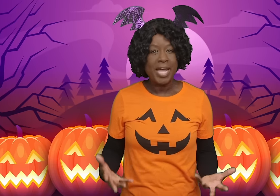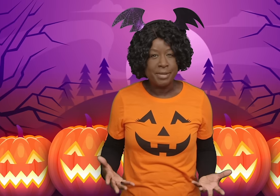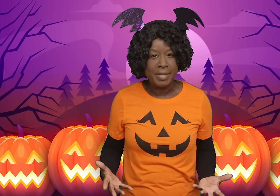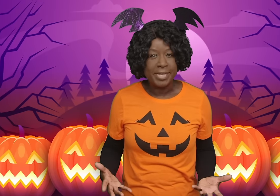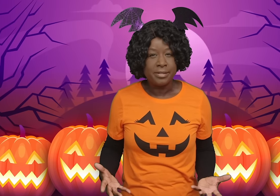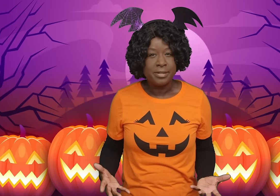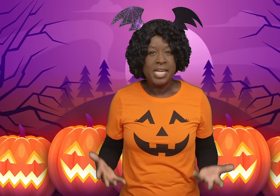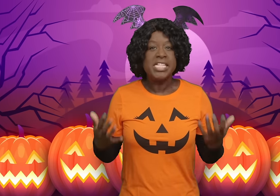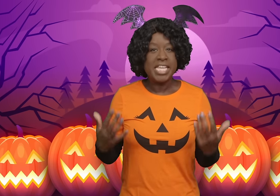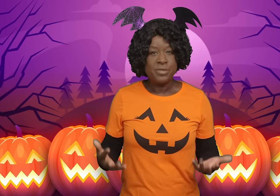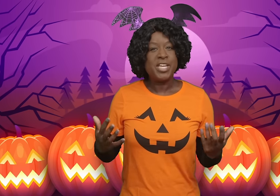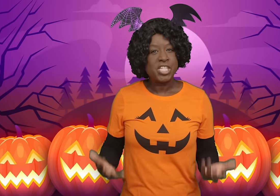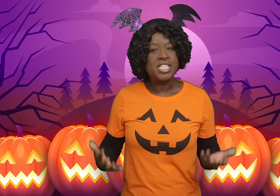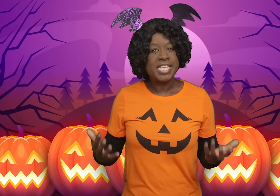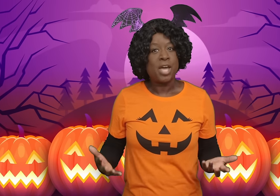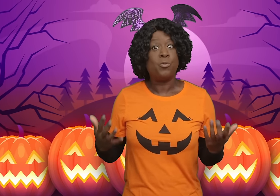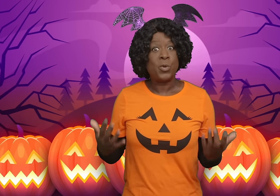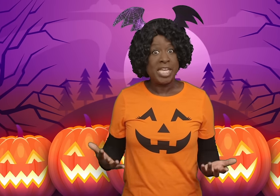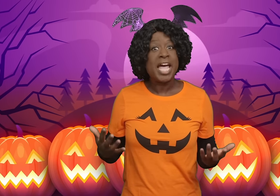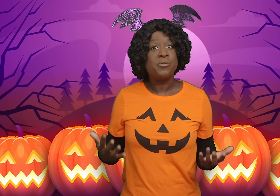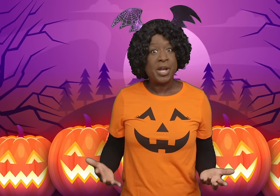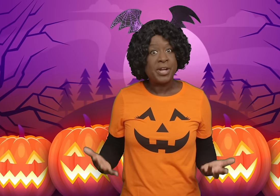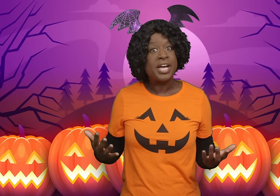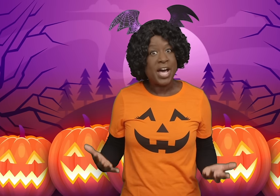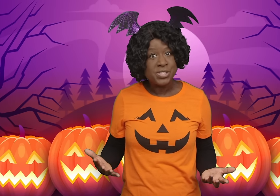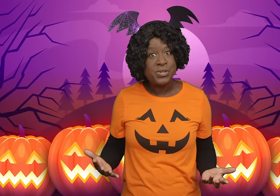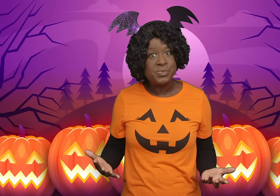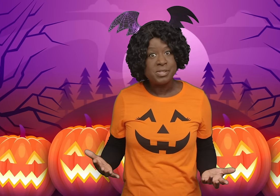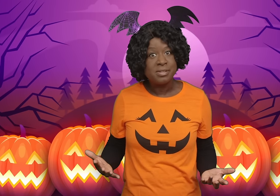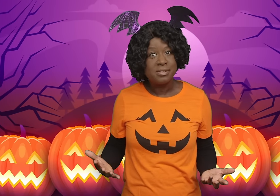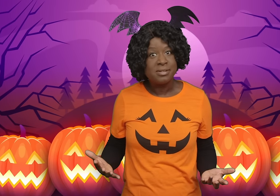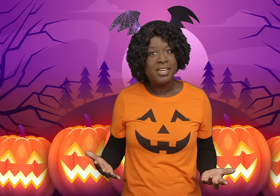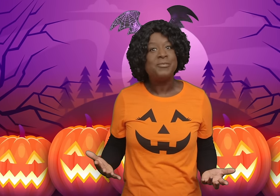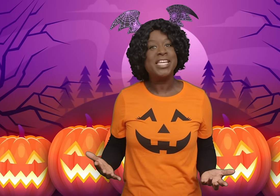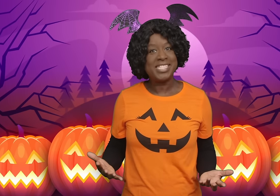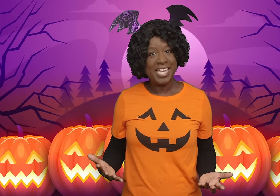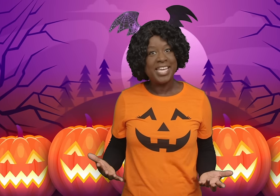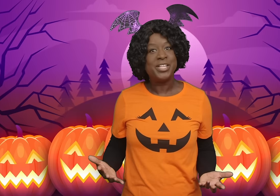Wait a minute, didn't we just say we like wearing costumes? We did.